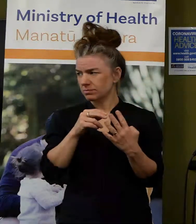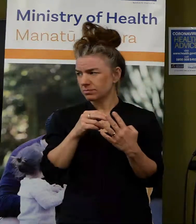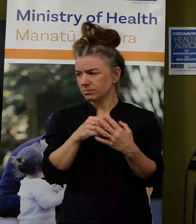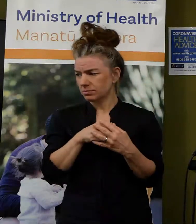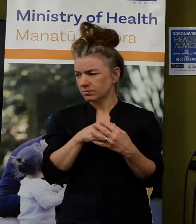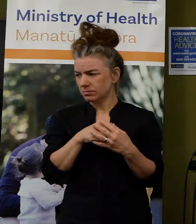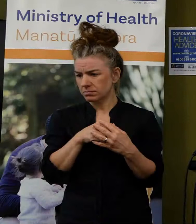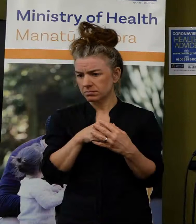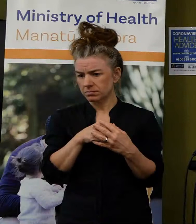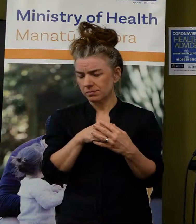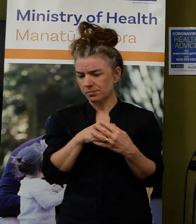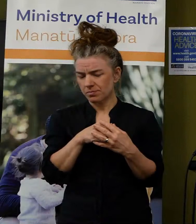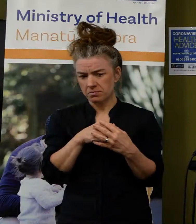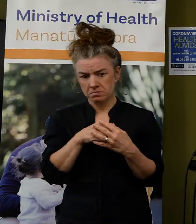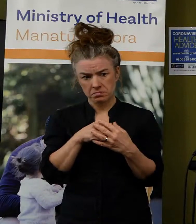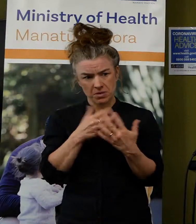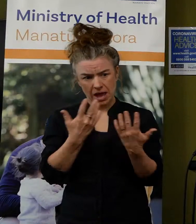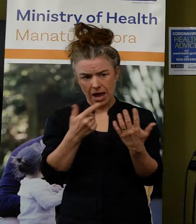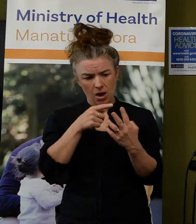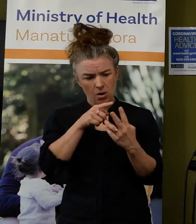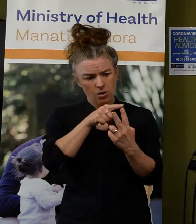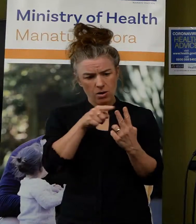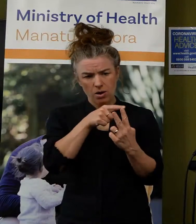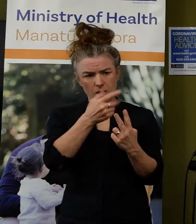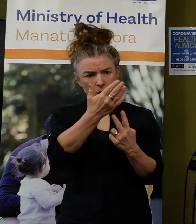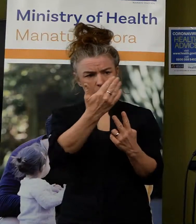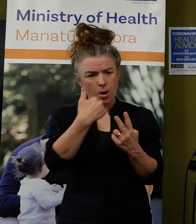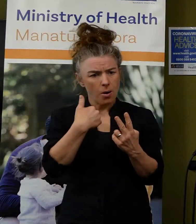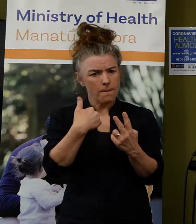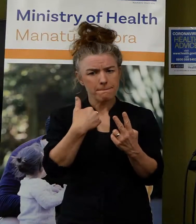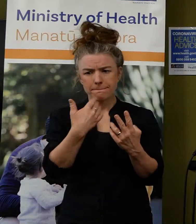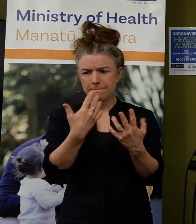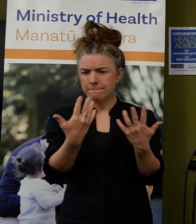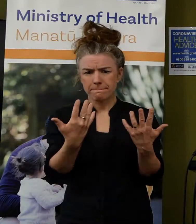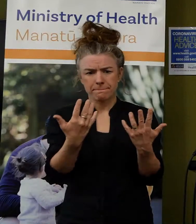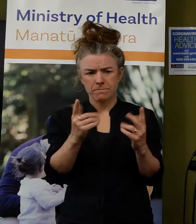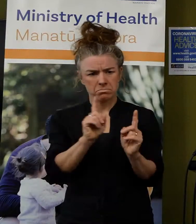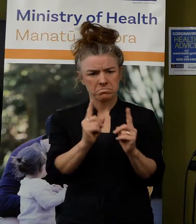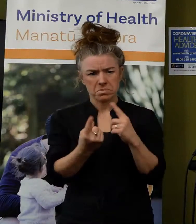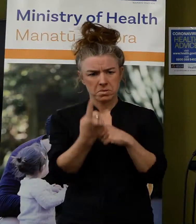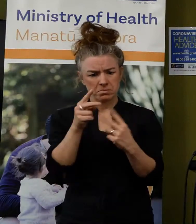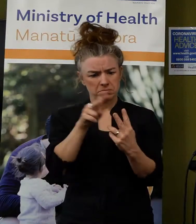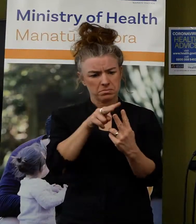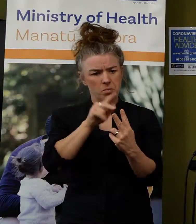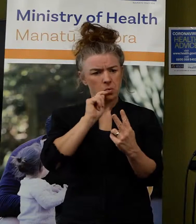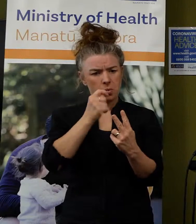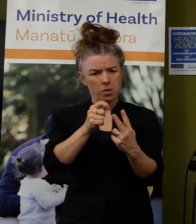are happening there with about their being brought back here? Will they be taken to a different facility?